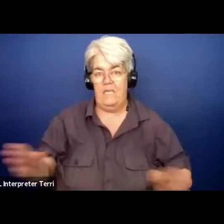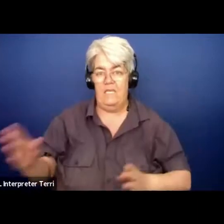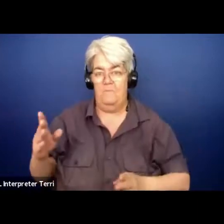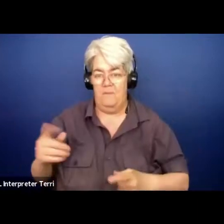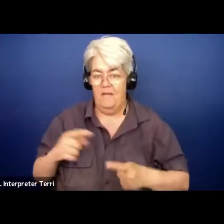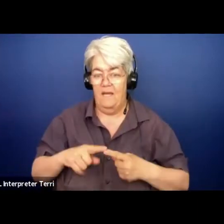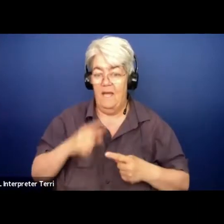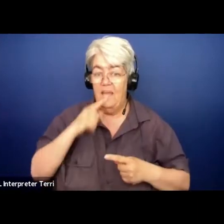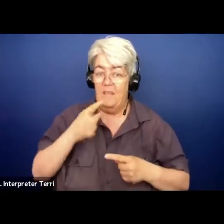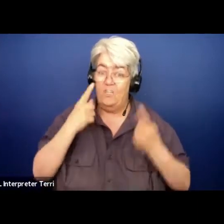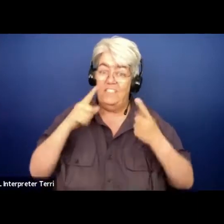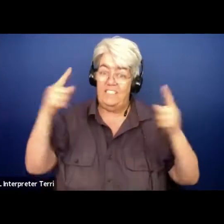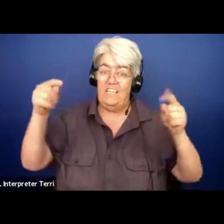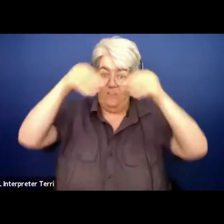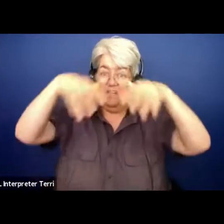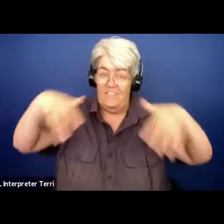be caught. If they were, probably